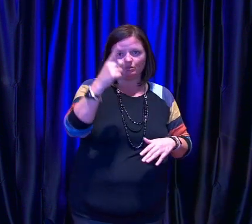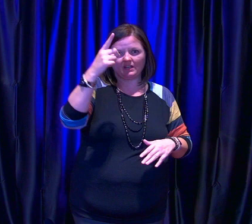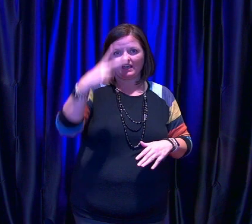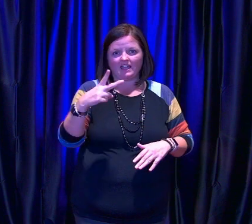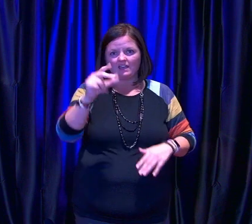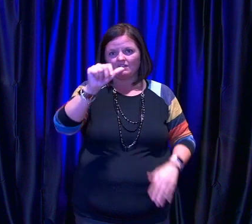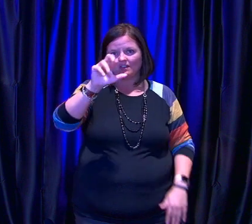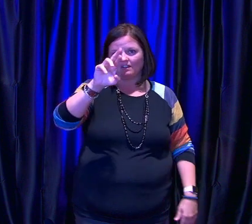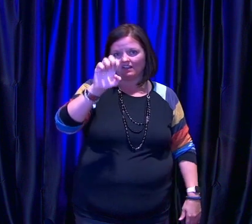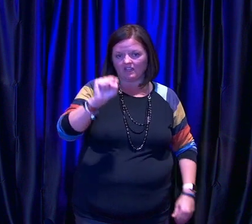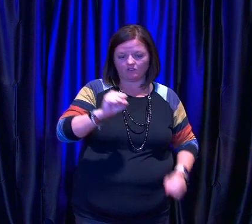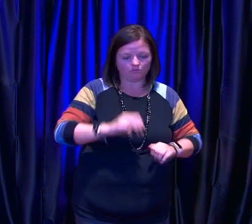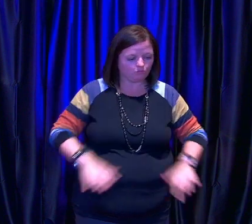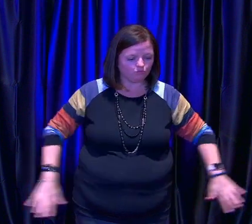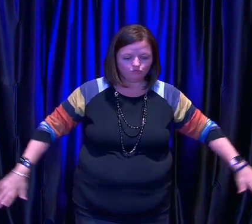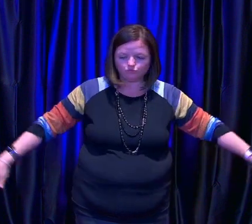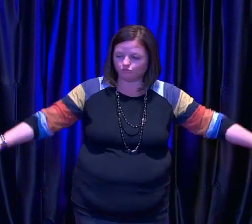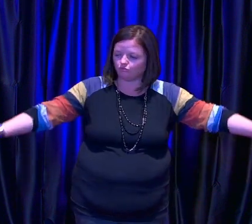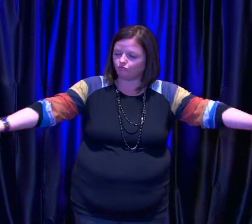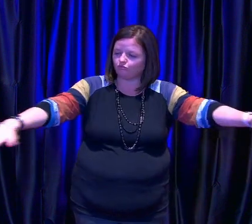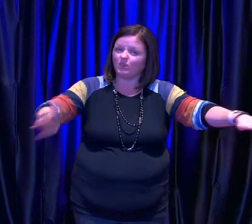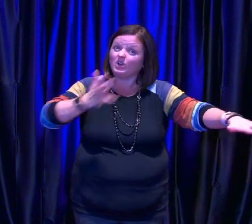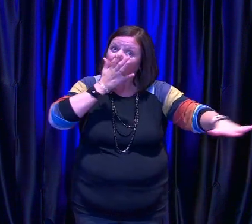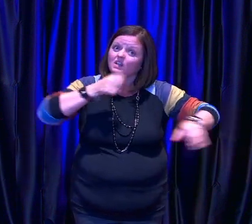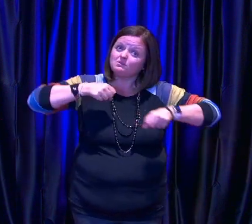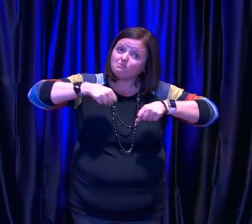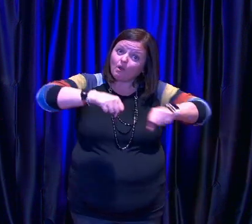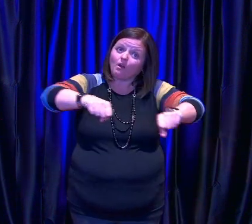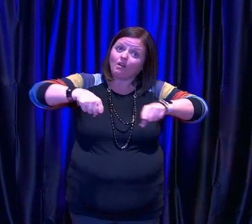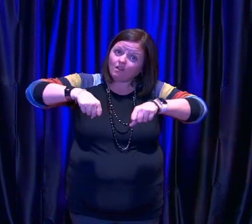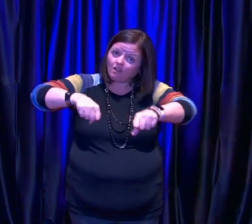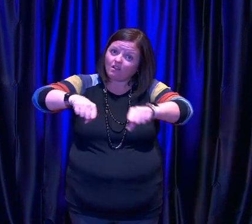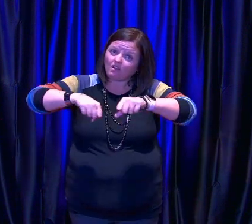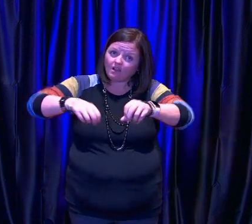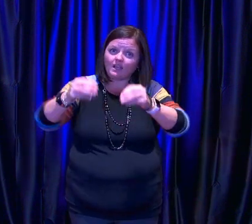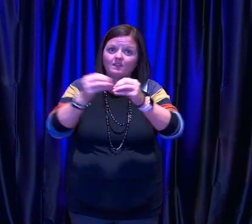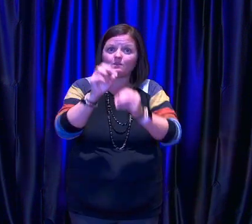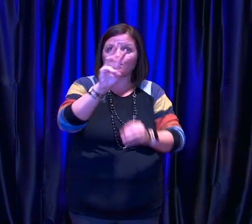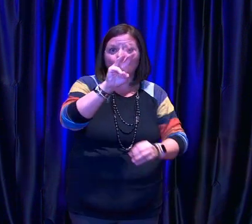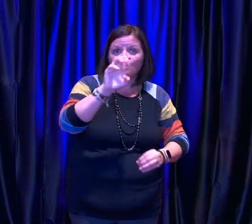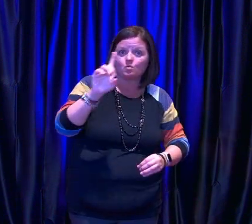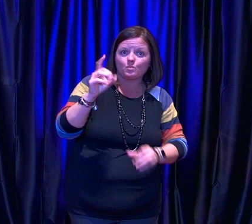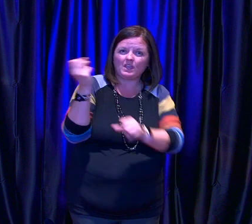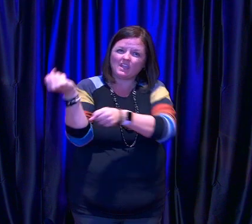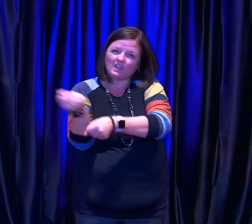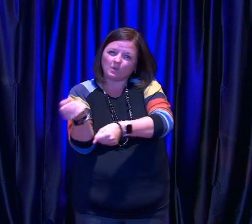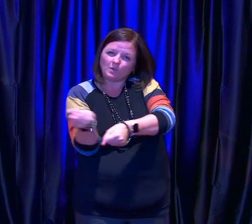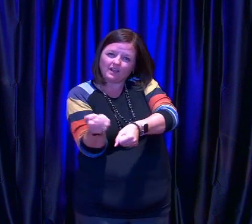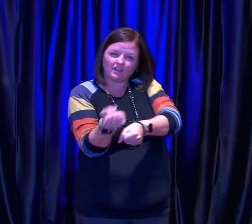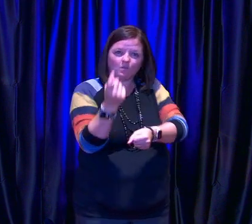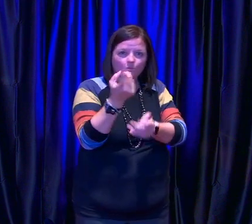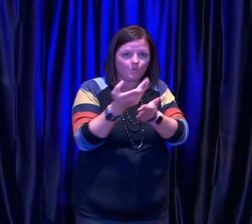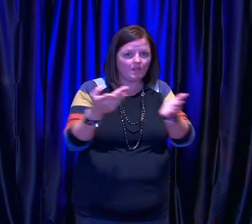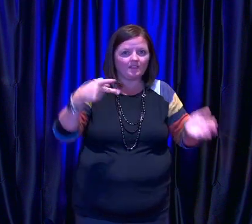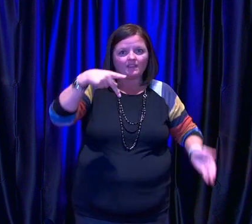grass to mow i mean a lot of grass to mow and even more weed whacking well one of the things that penny especially